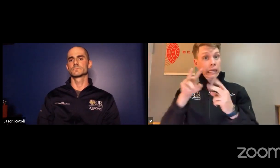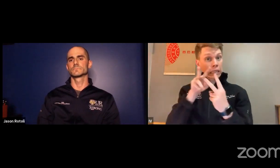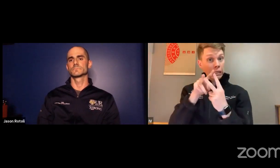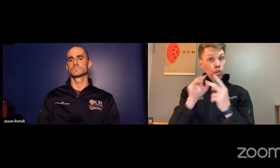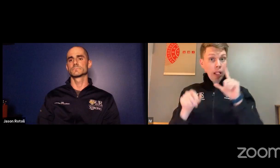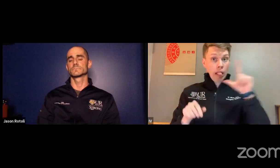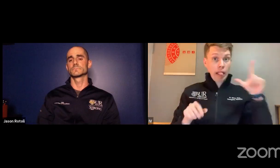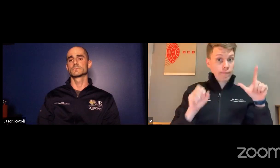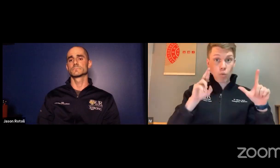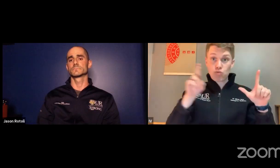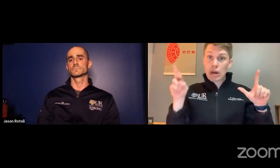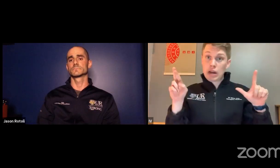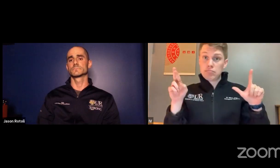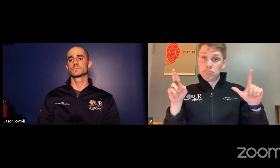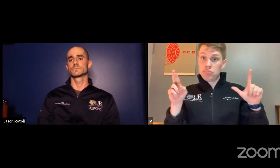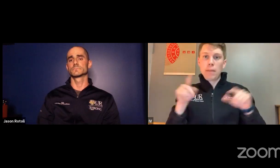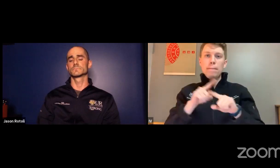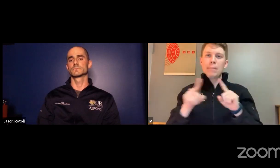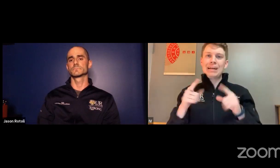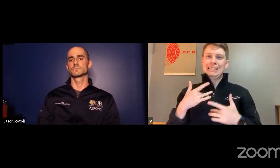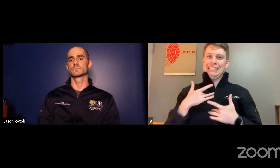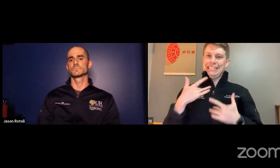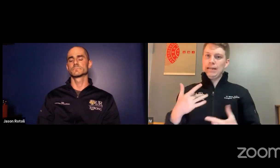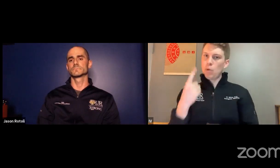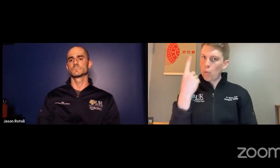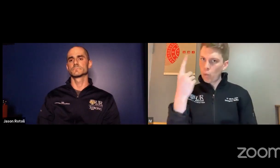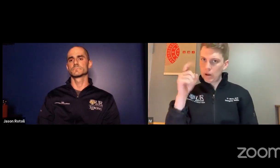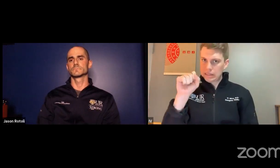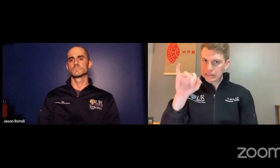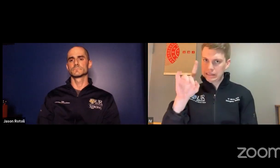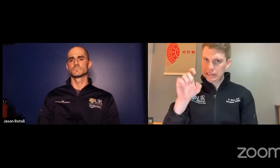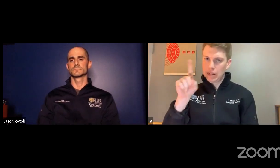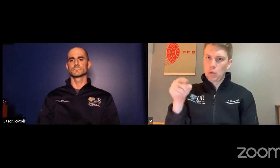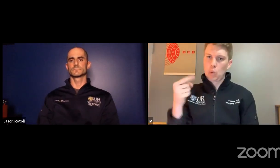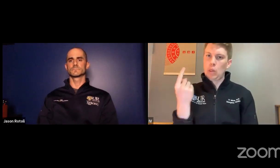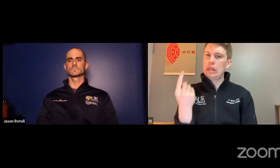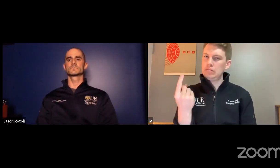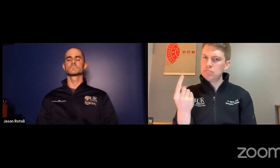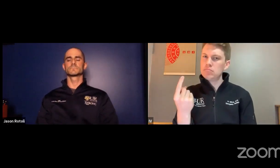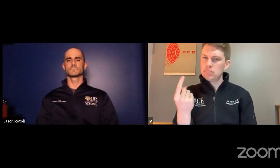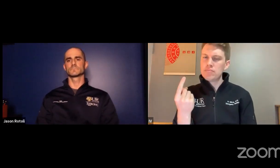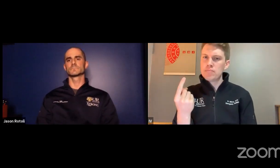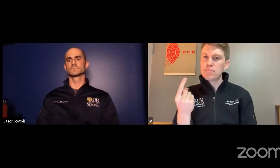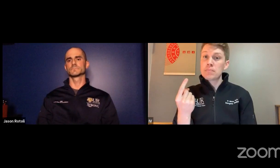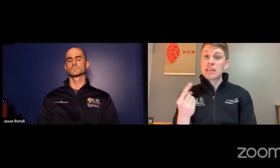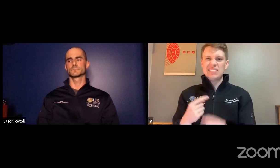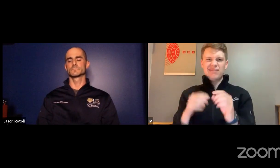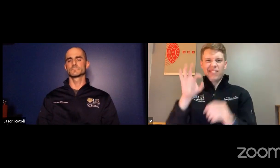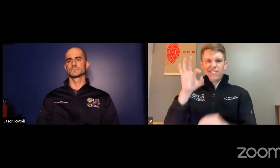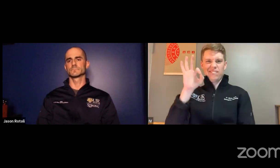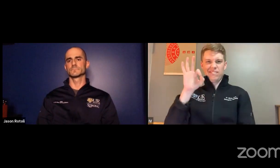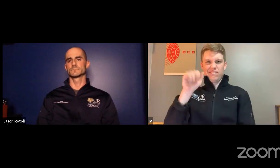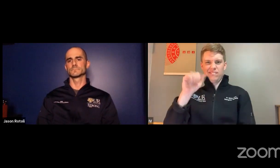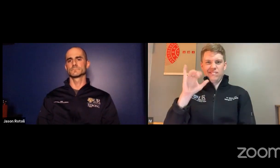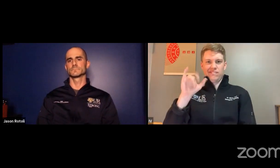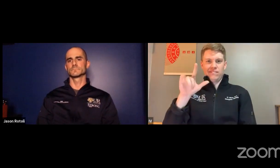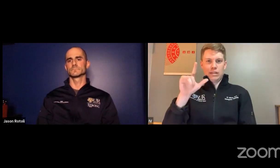really cool acronym. It's FAST. And F means look at someone's face. Is one side of their face drooping? That's the sign of a